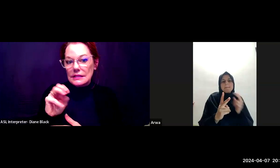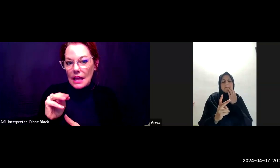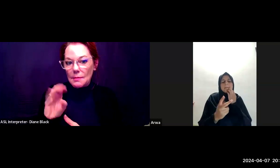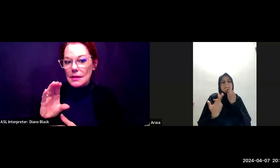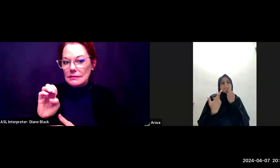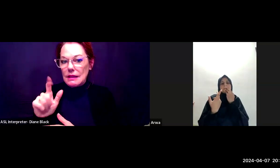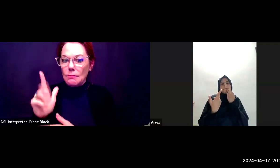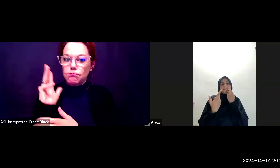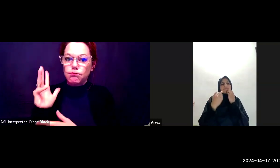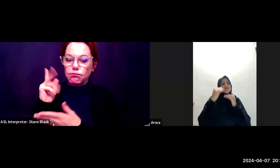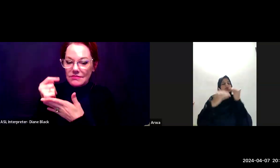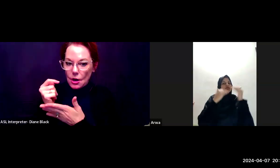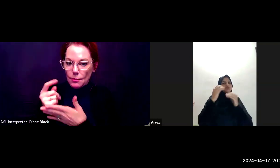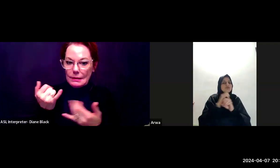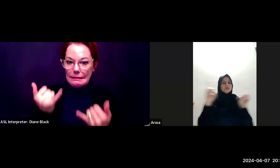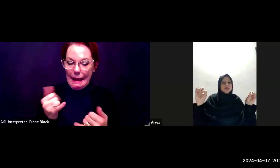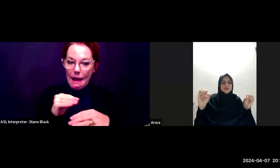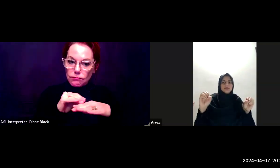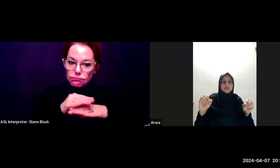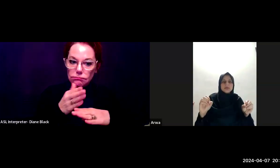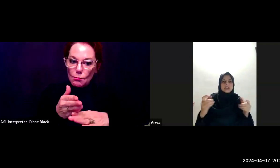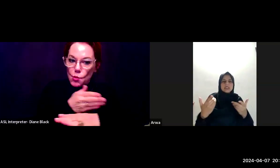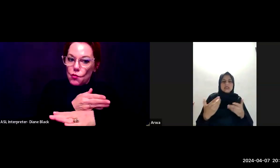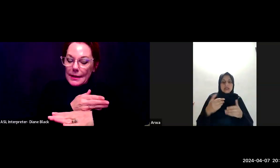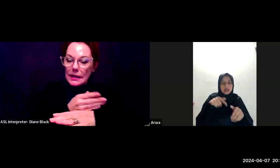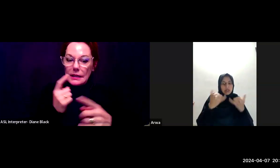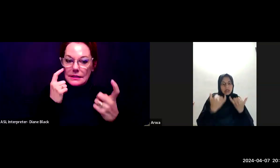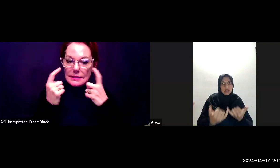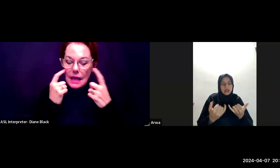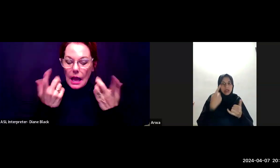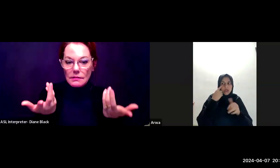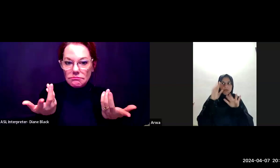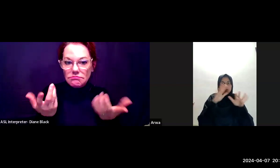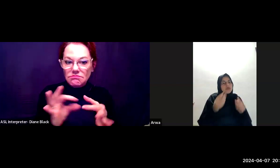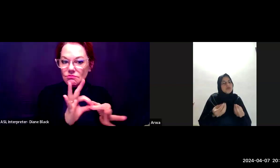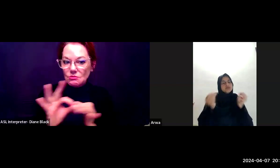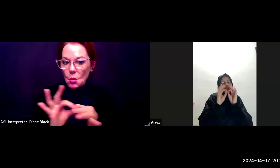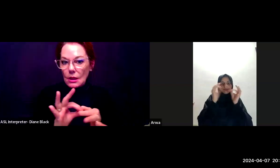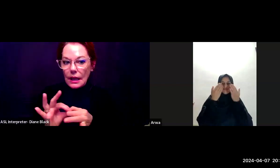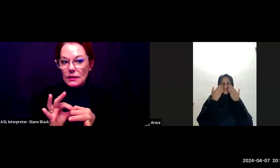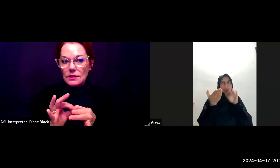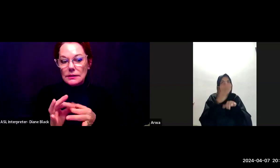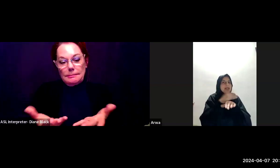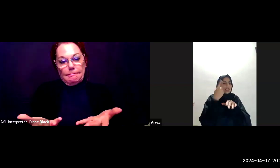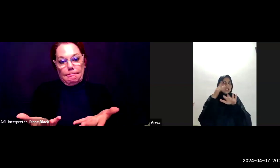uh Improvement, even little bit of improvement in his sight, um it it it's not clear here. but